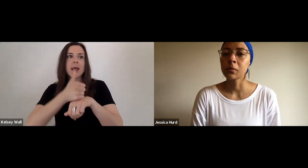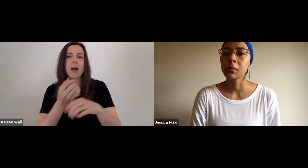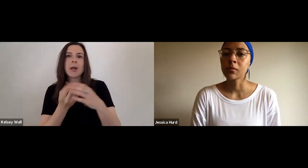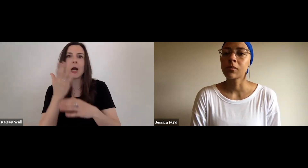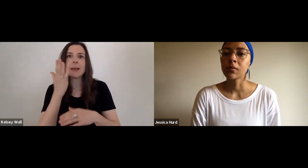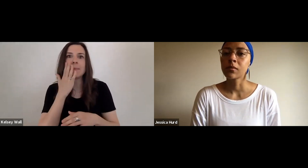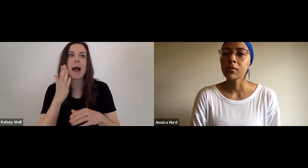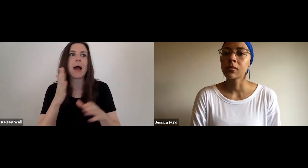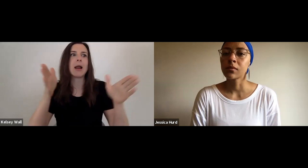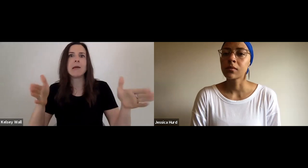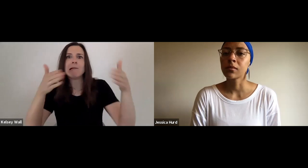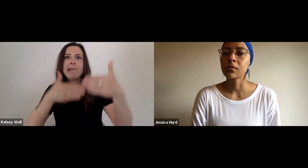and it's a new experience for me.